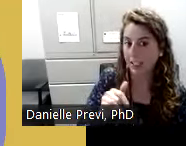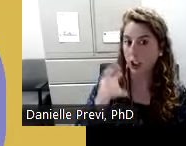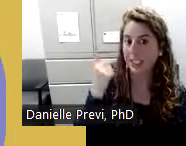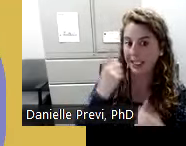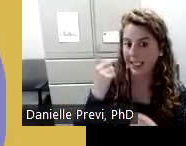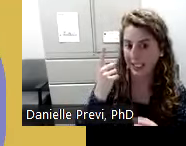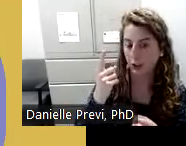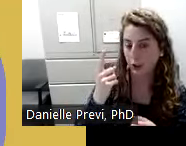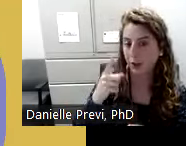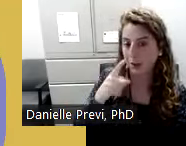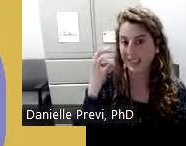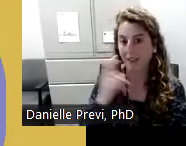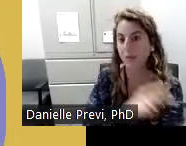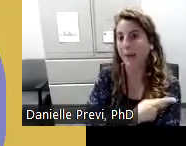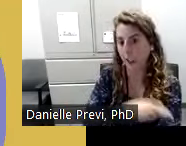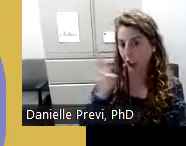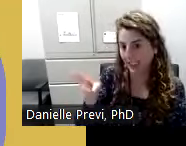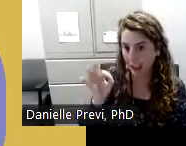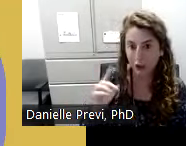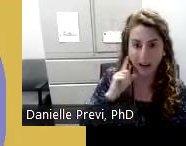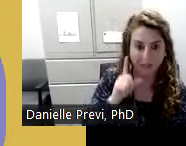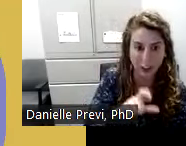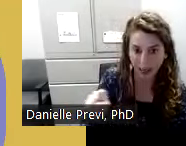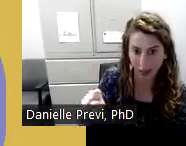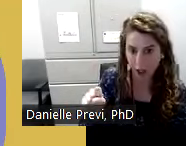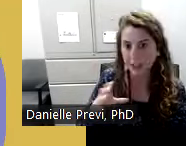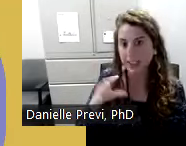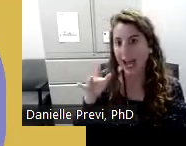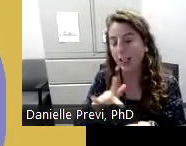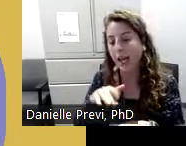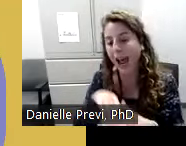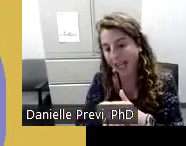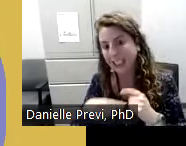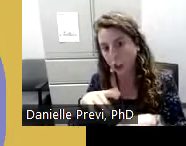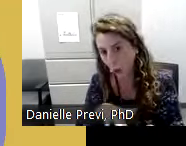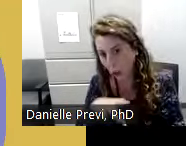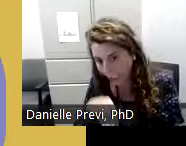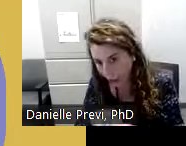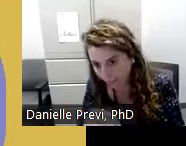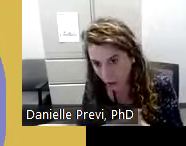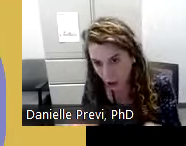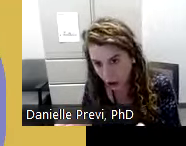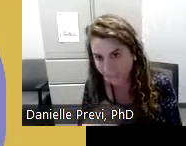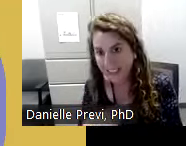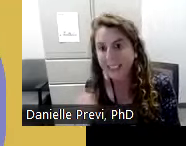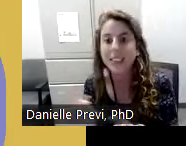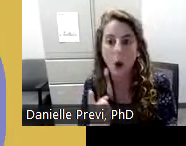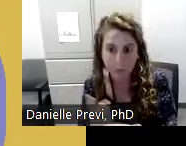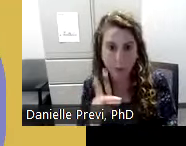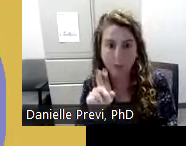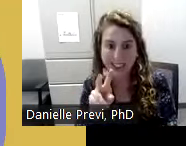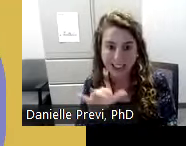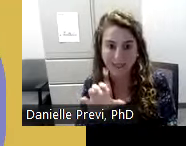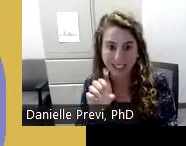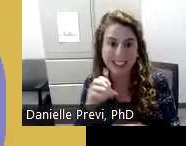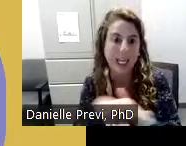mentioned before to consider the etiology, that patient's history of hearing loss, the access